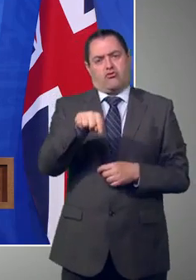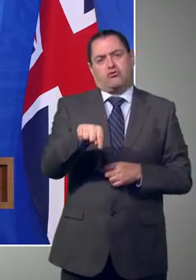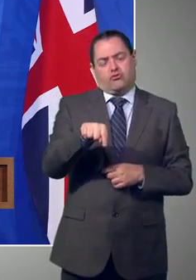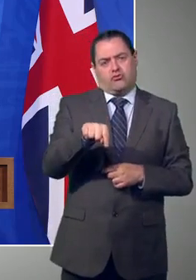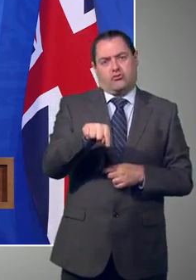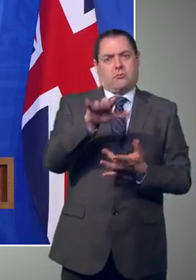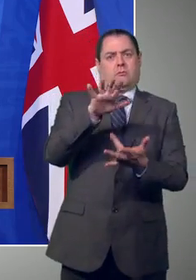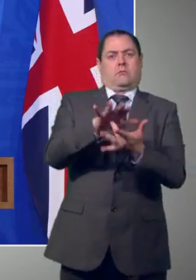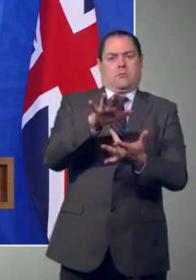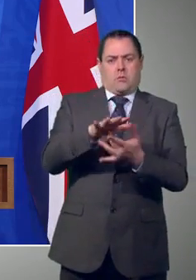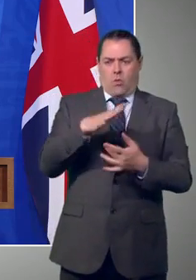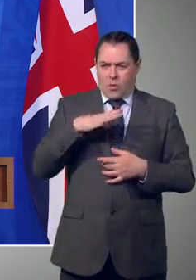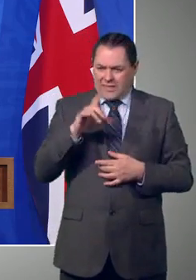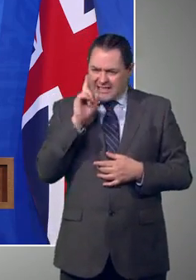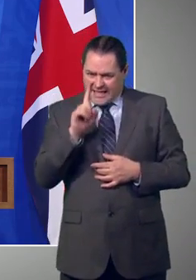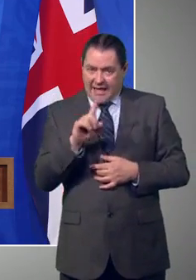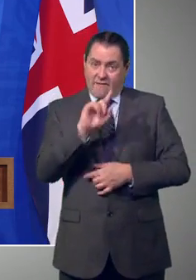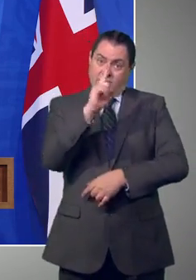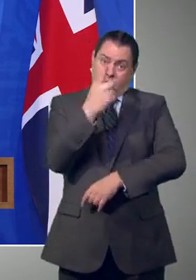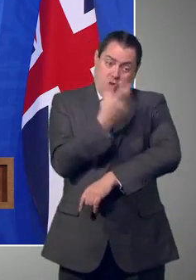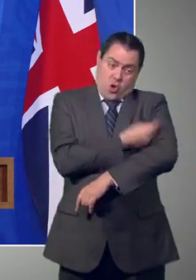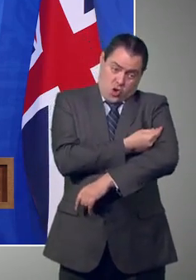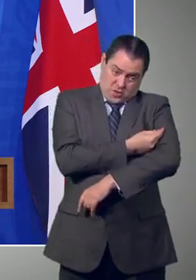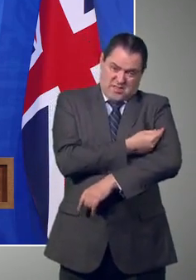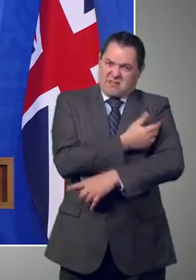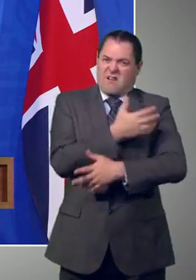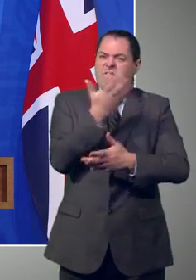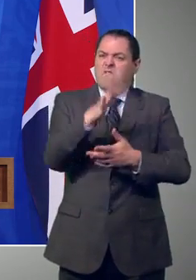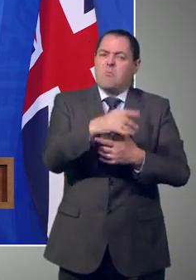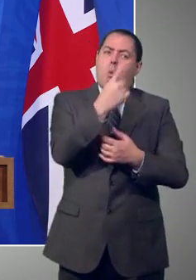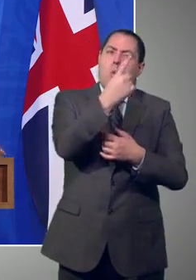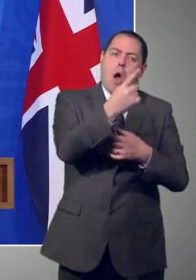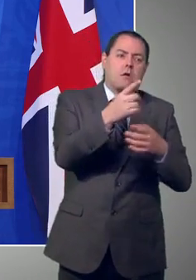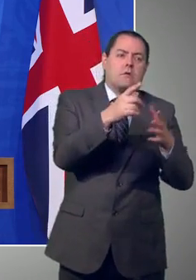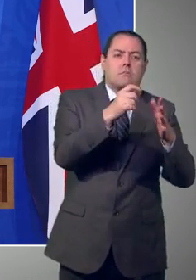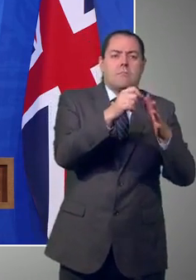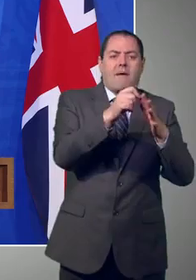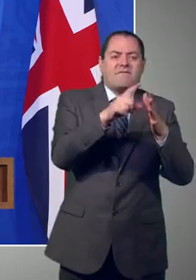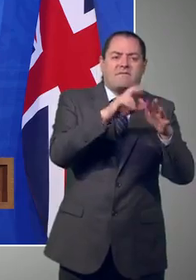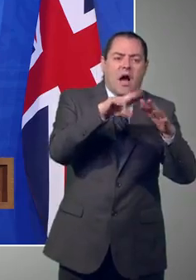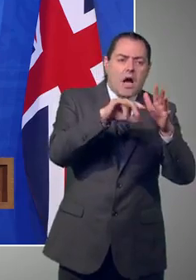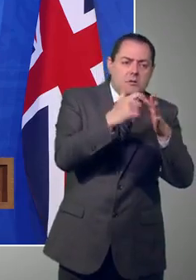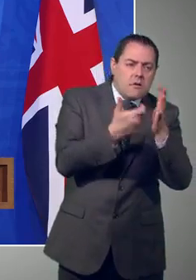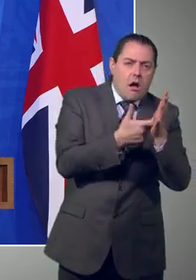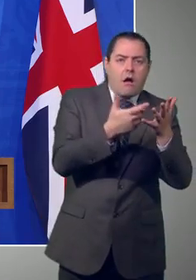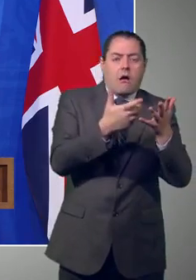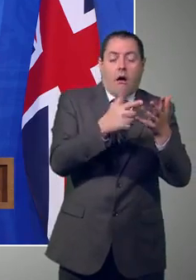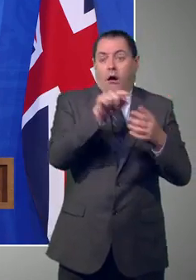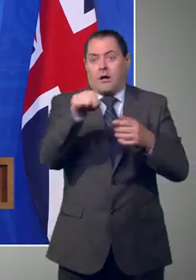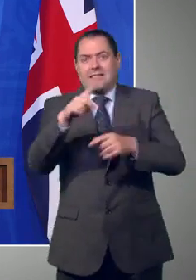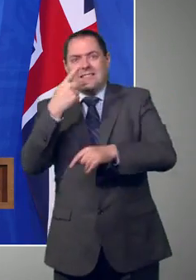vaccines can safely be used as part of a two dose regime using